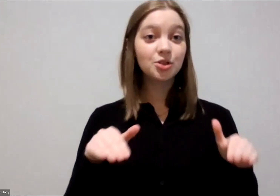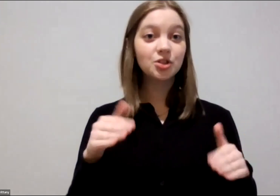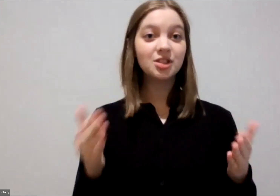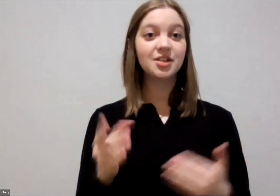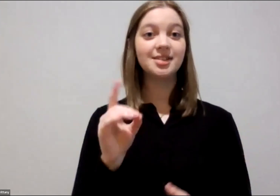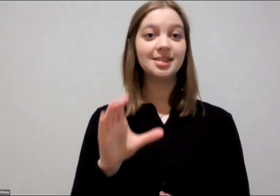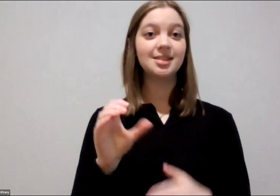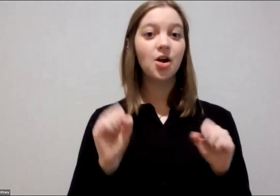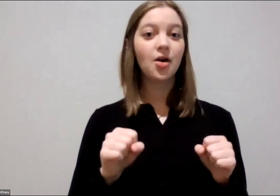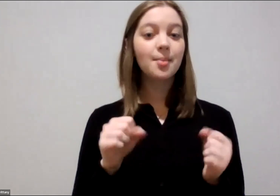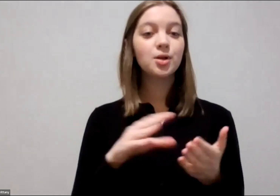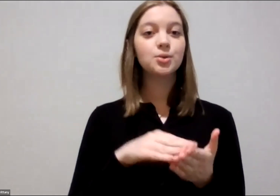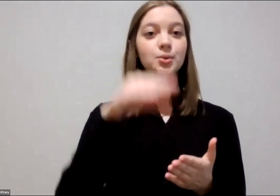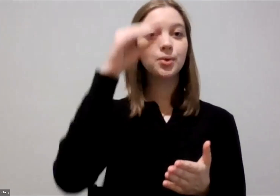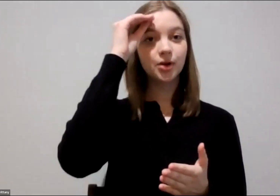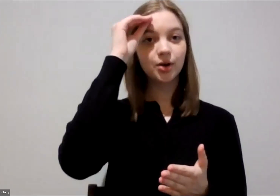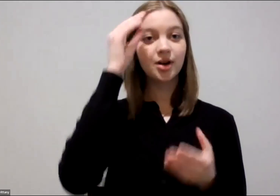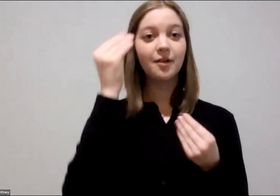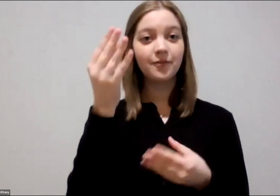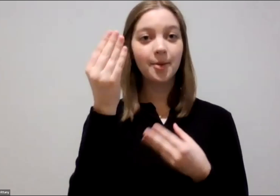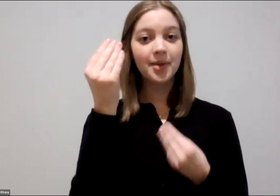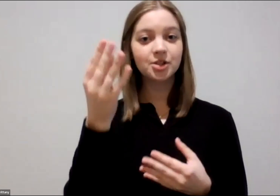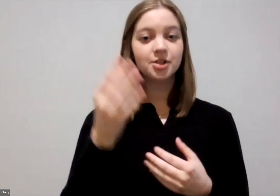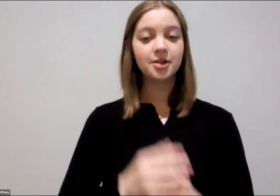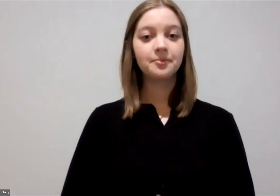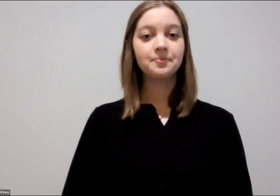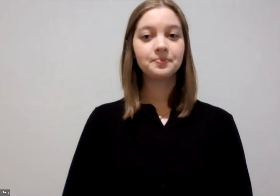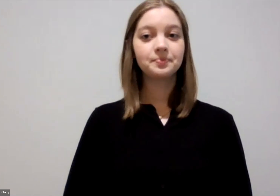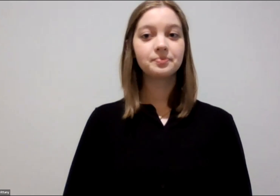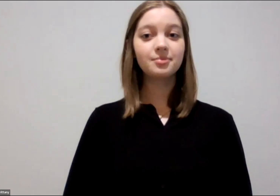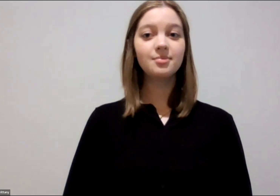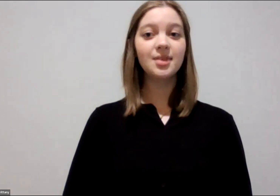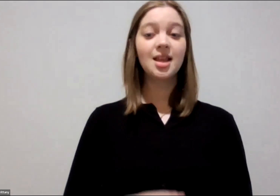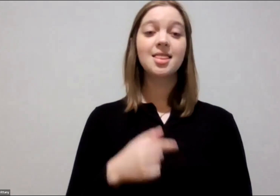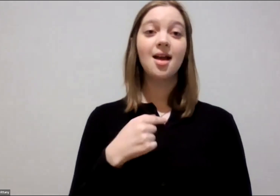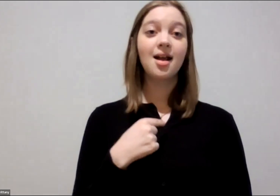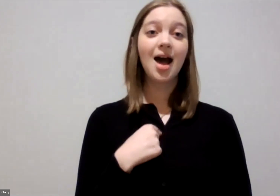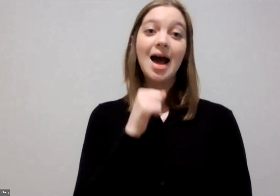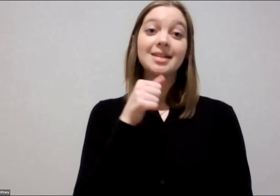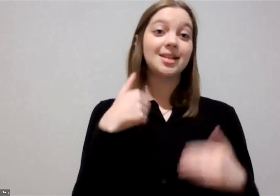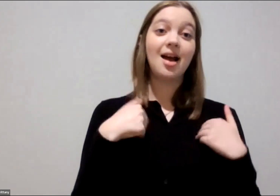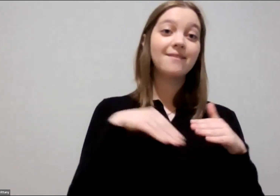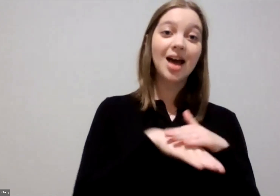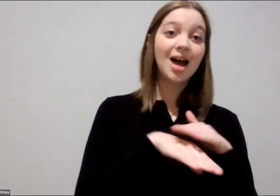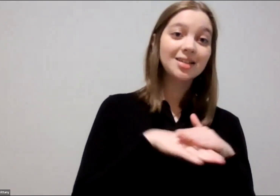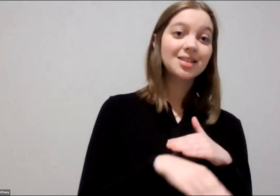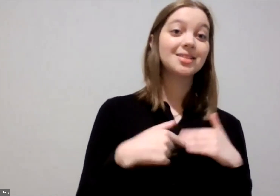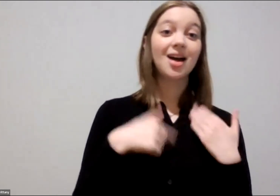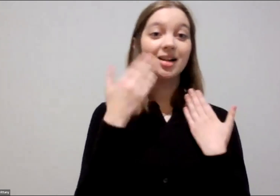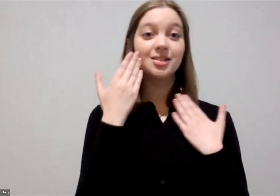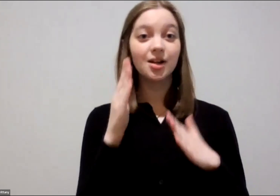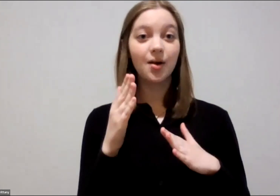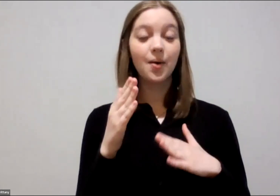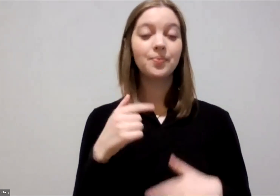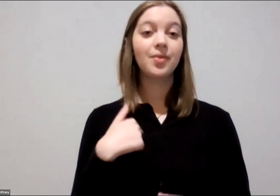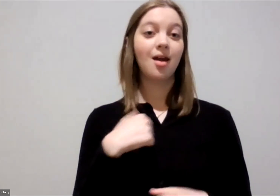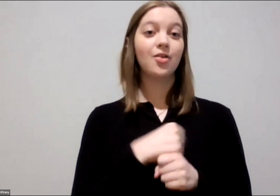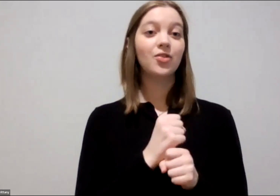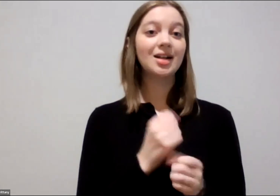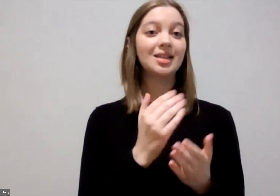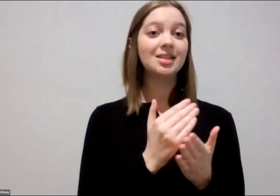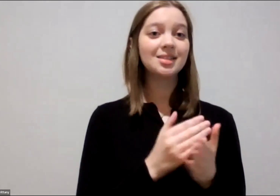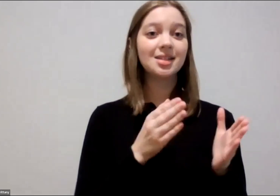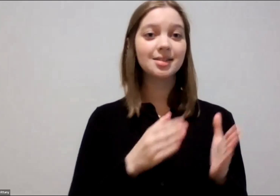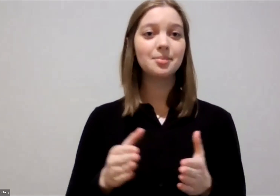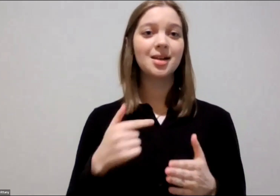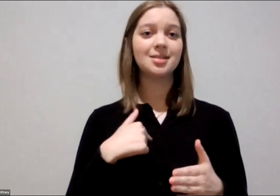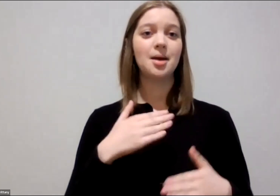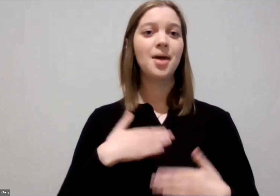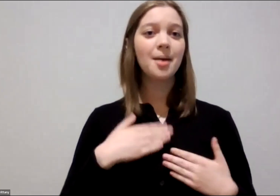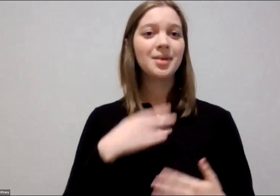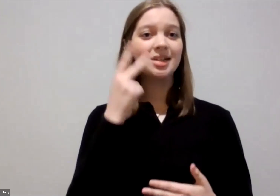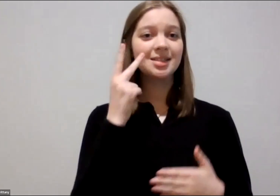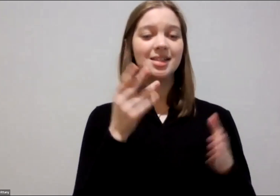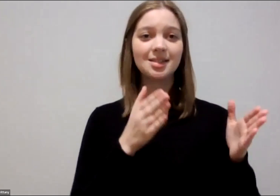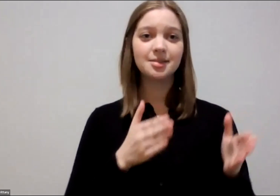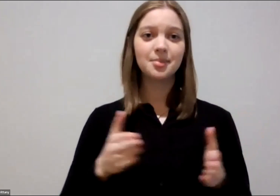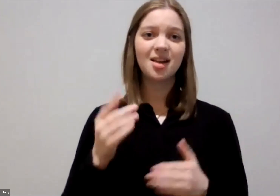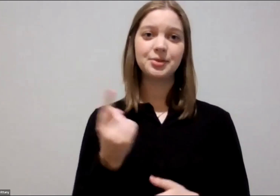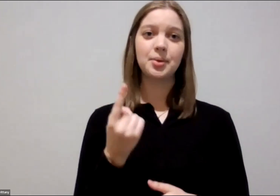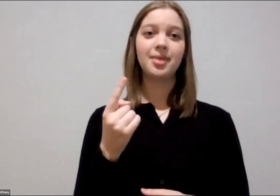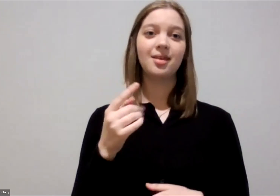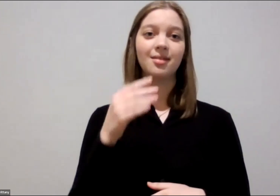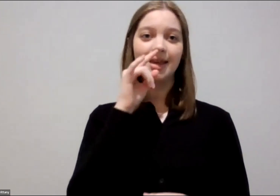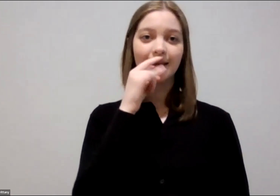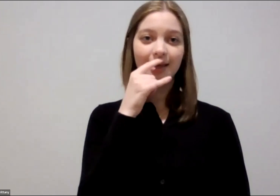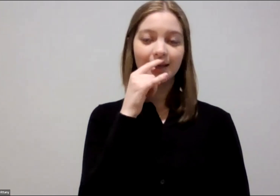Will be able to learn and obtain information that I necessarily didn't have access to what's unaware of and creating these lesson plans and happy to see that these plans are something that kids are actually going